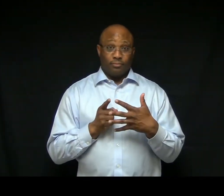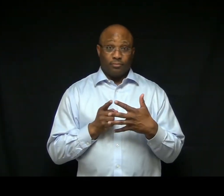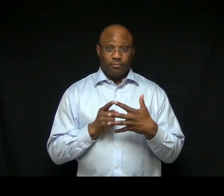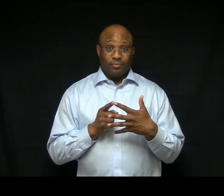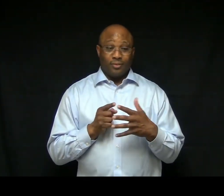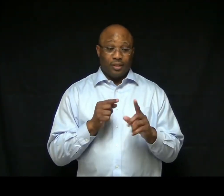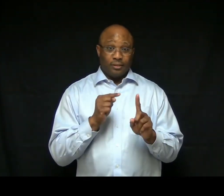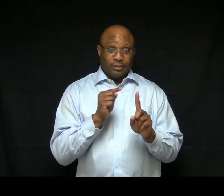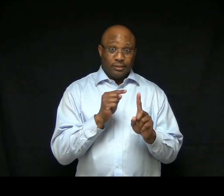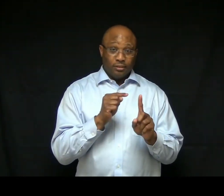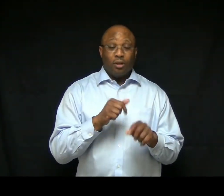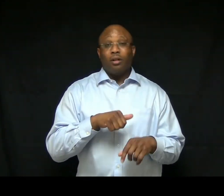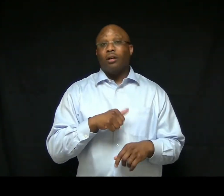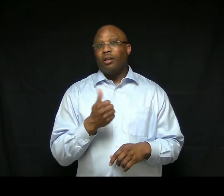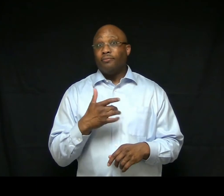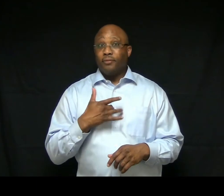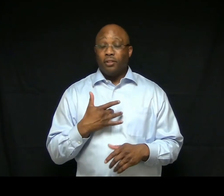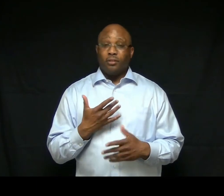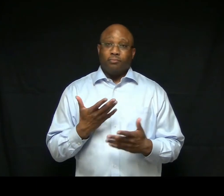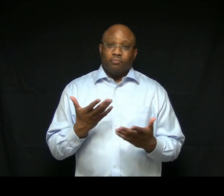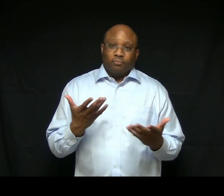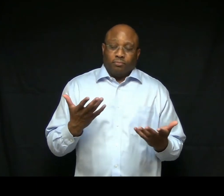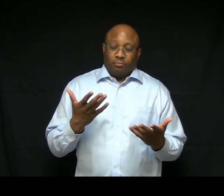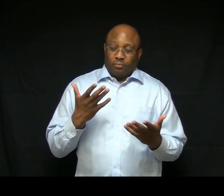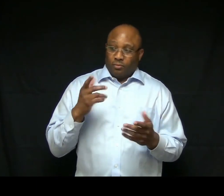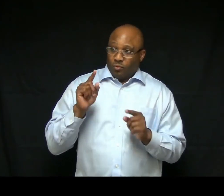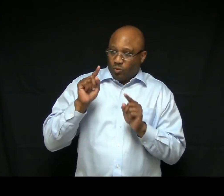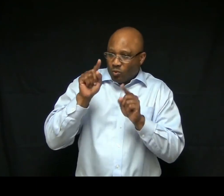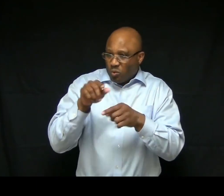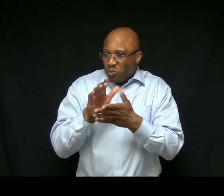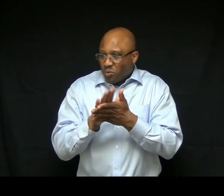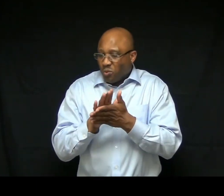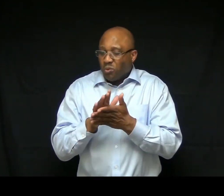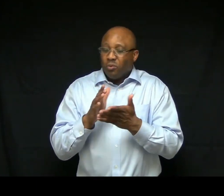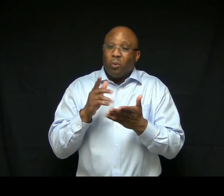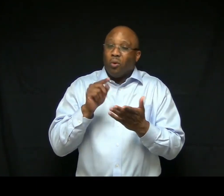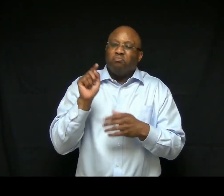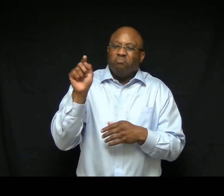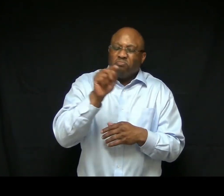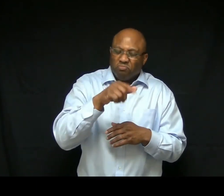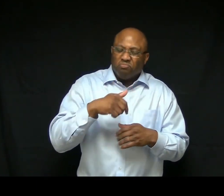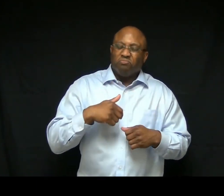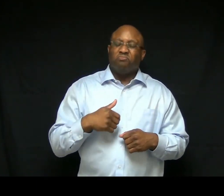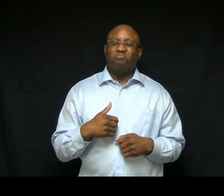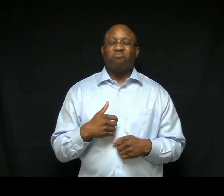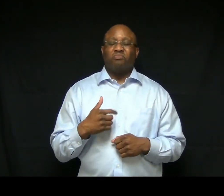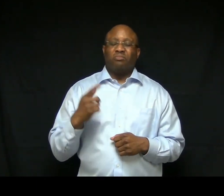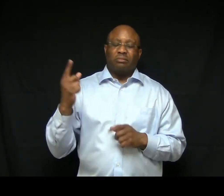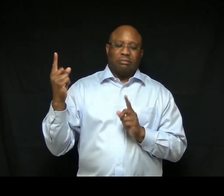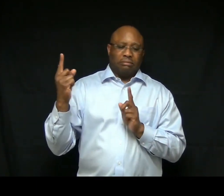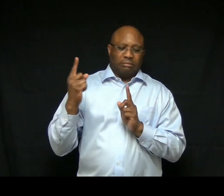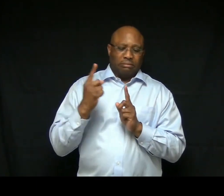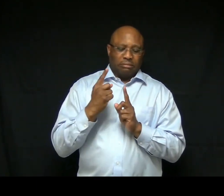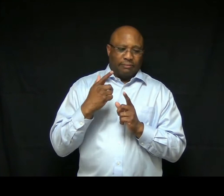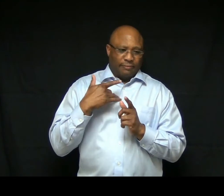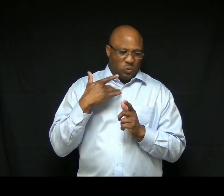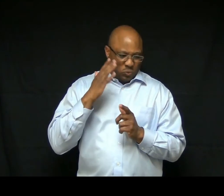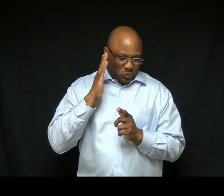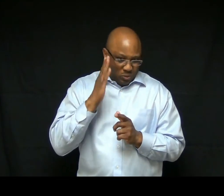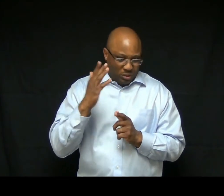(2) places the target